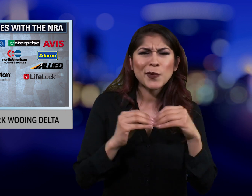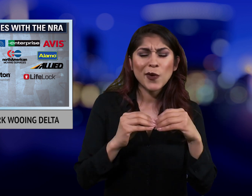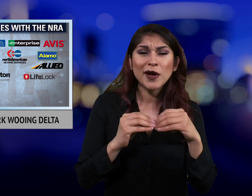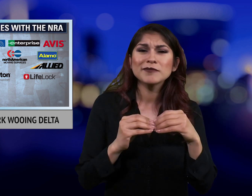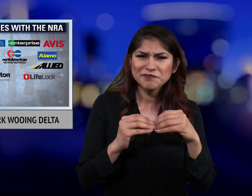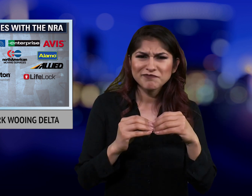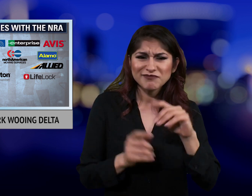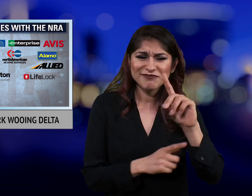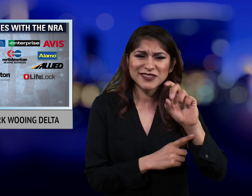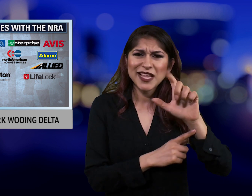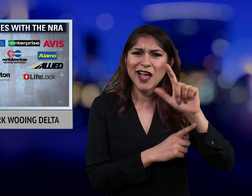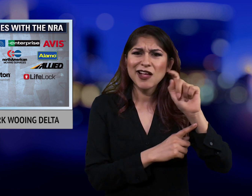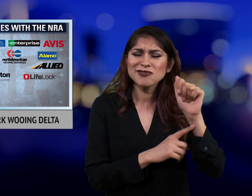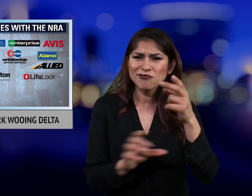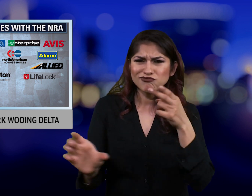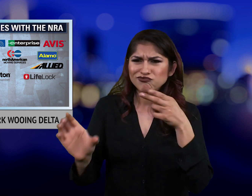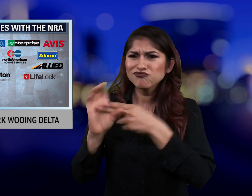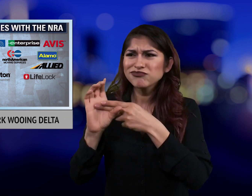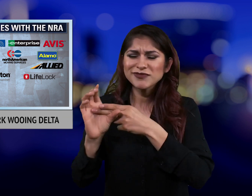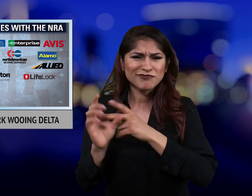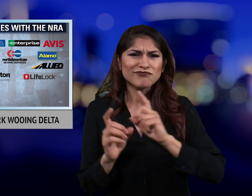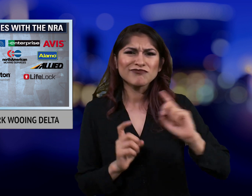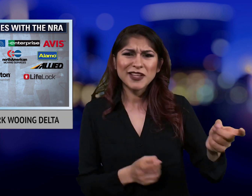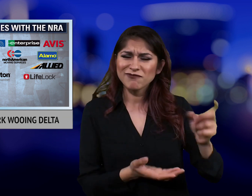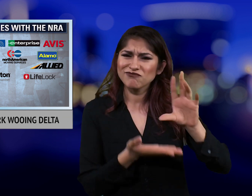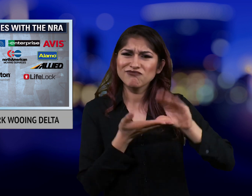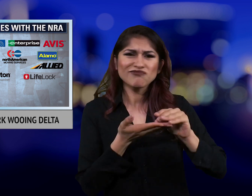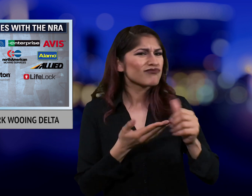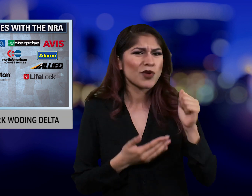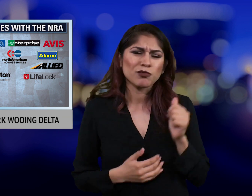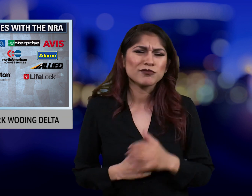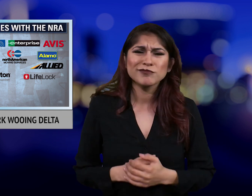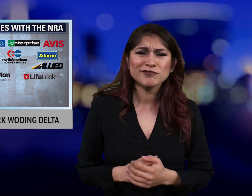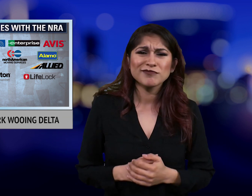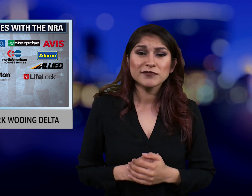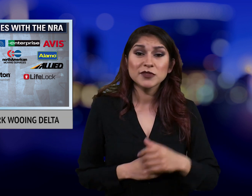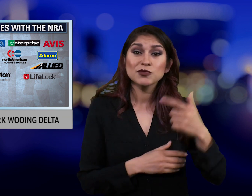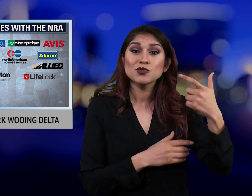offer NRA members discounts following the school shooting in Florida.